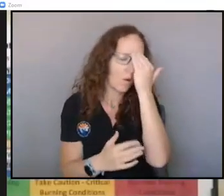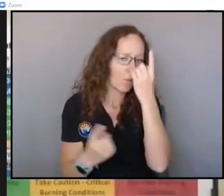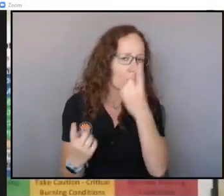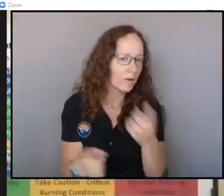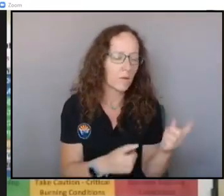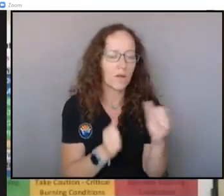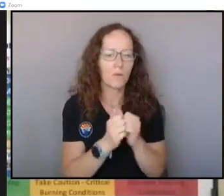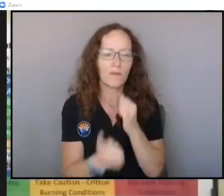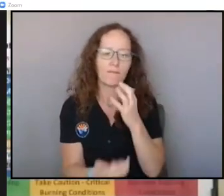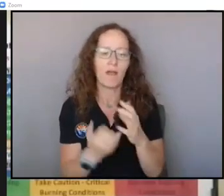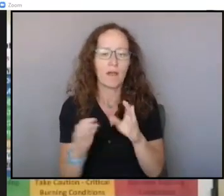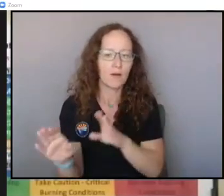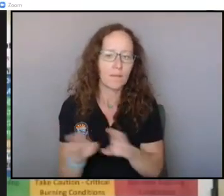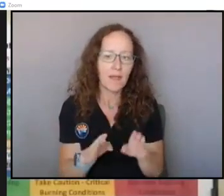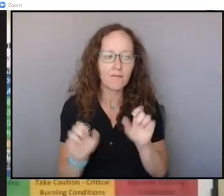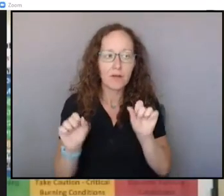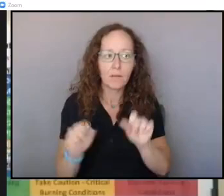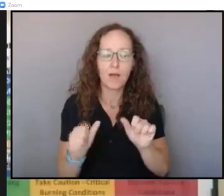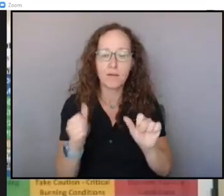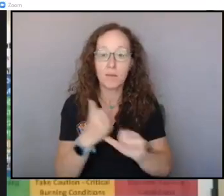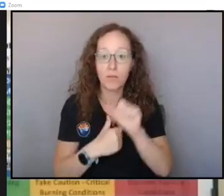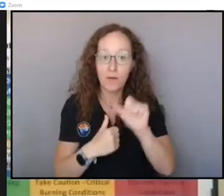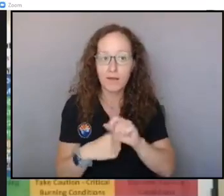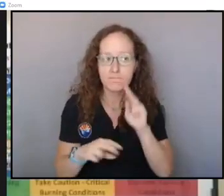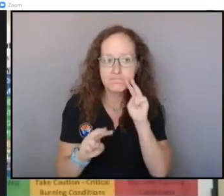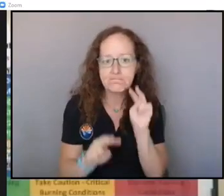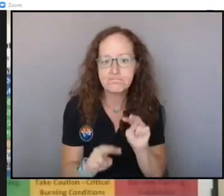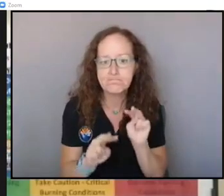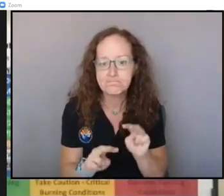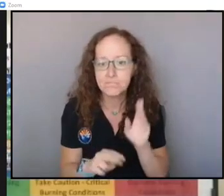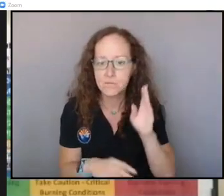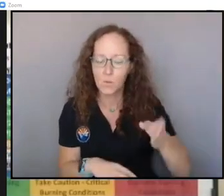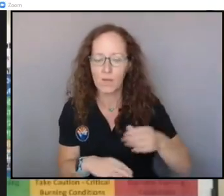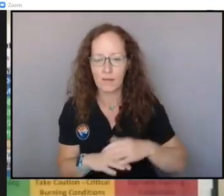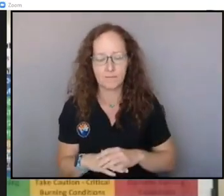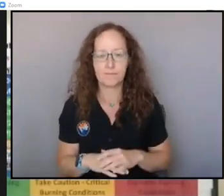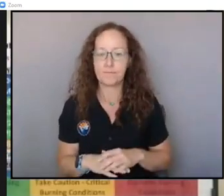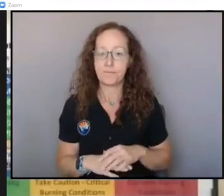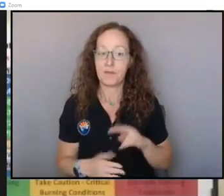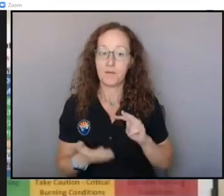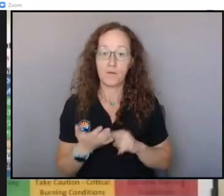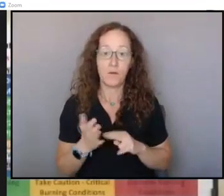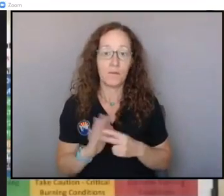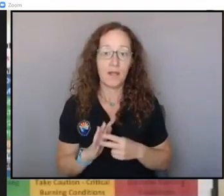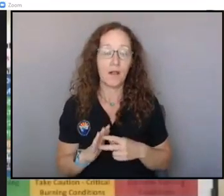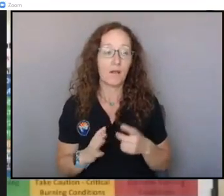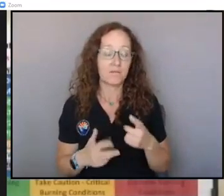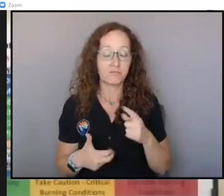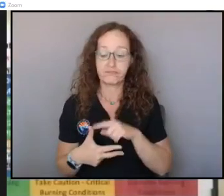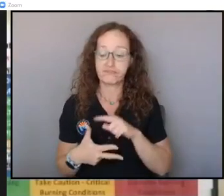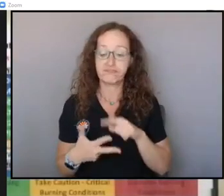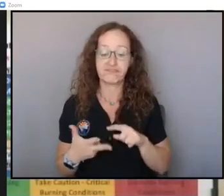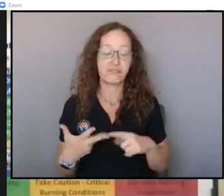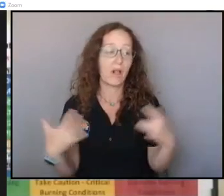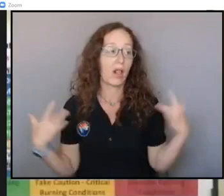BY NO MEANS ARE ANY ONE OF US GOING TO LET OUR GUARD DOWN. WE WANT R WANT TO MAINTAIN THE CURRENT FOOTPRINT THAT